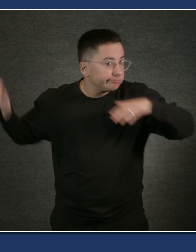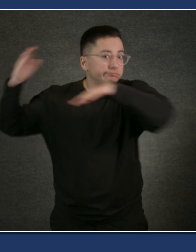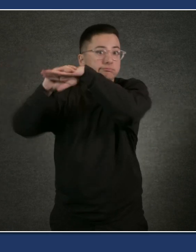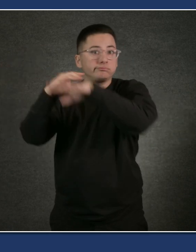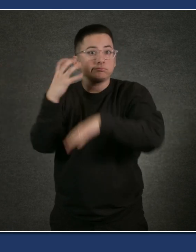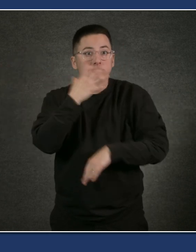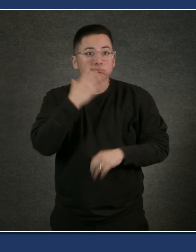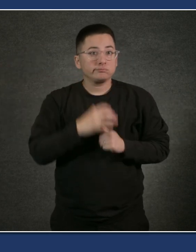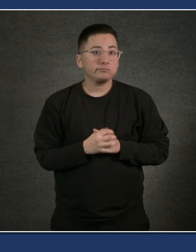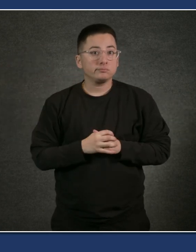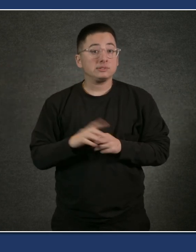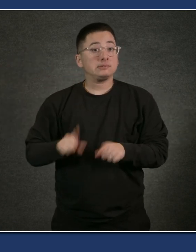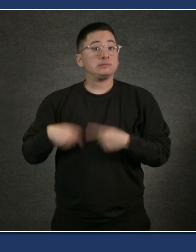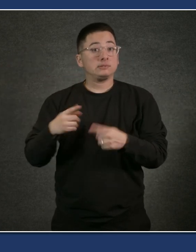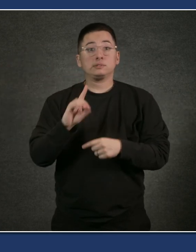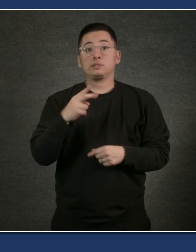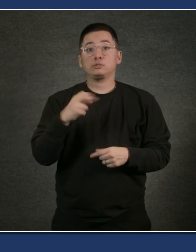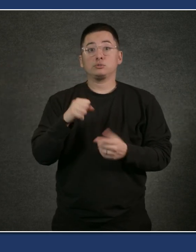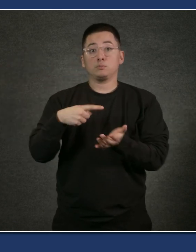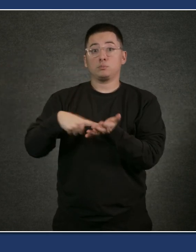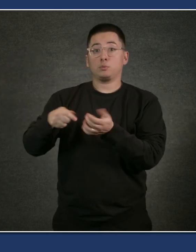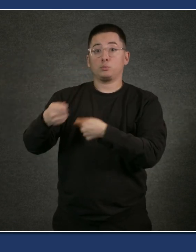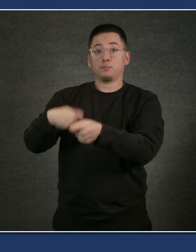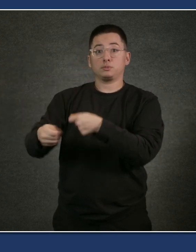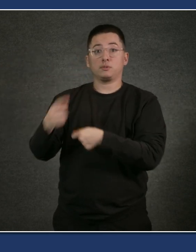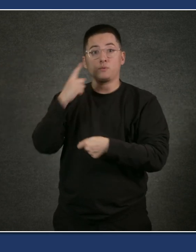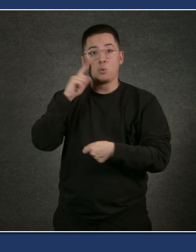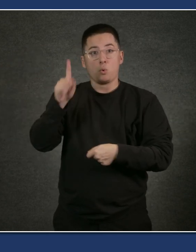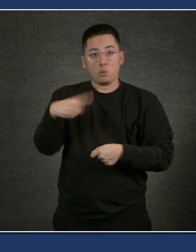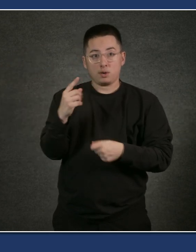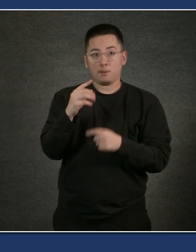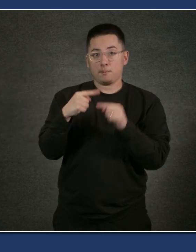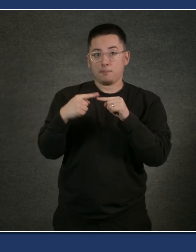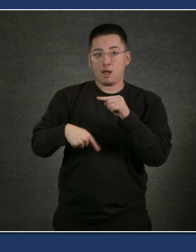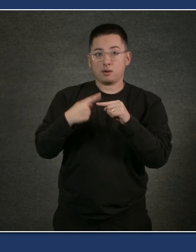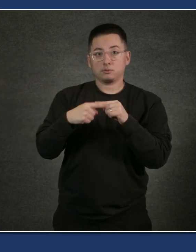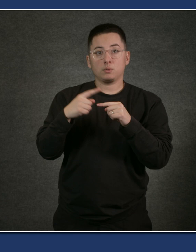with a person in the vehicle, we call these loaded miles.